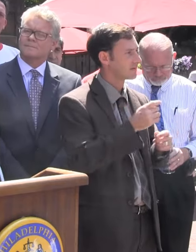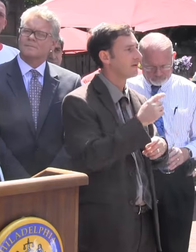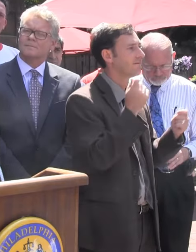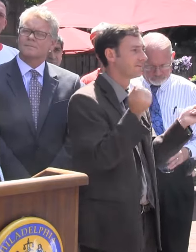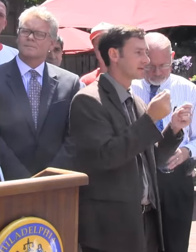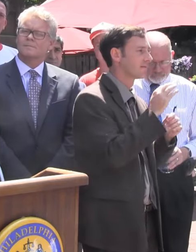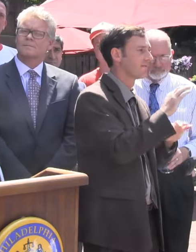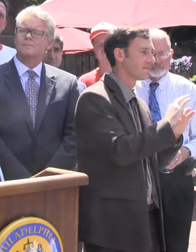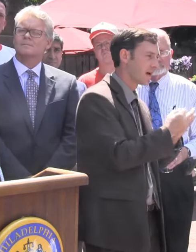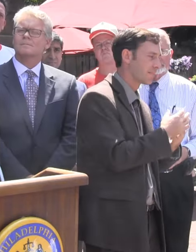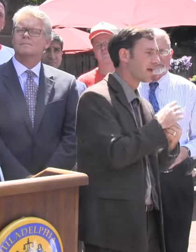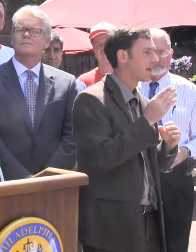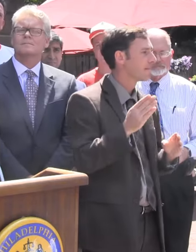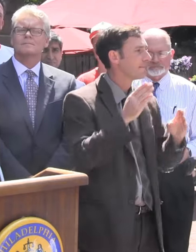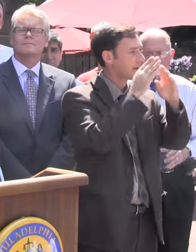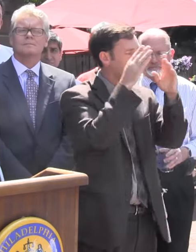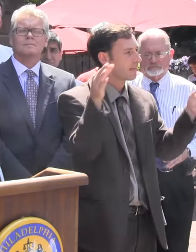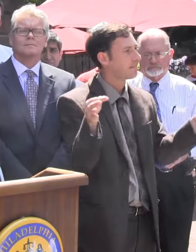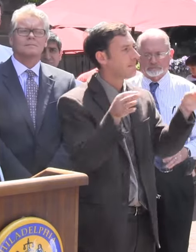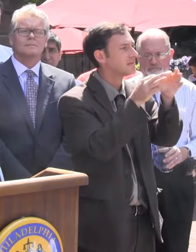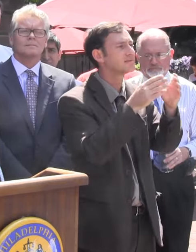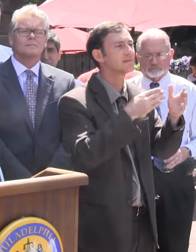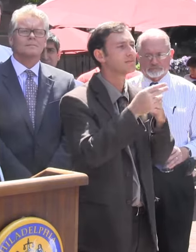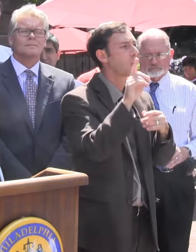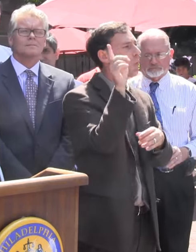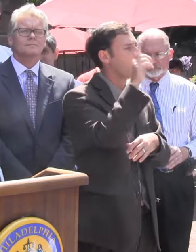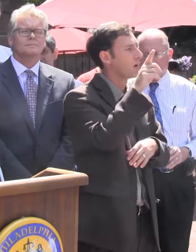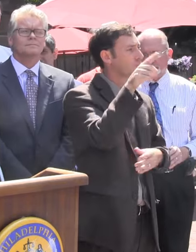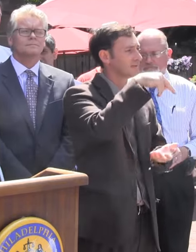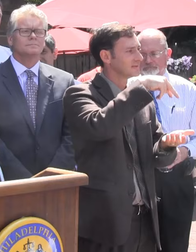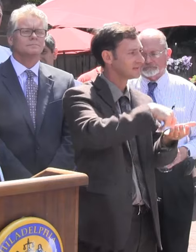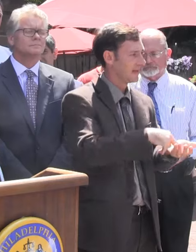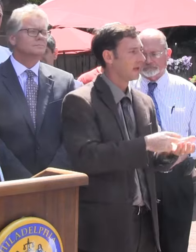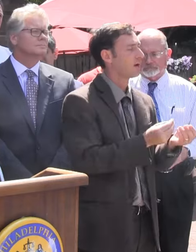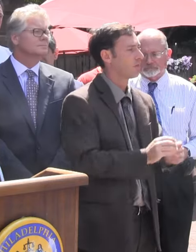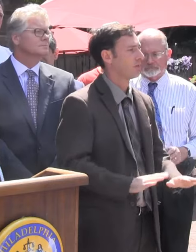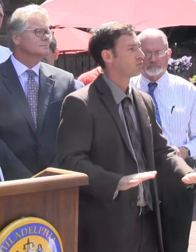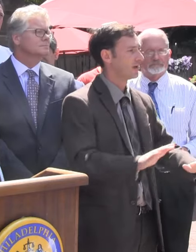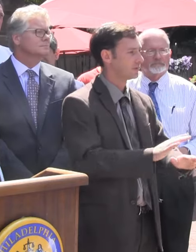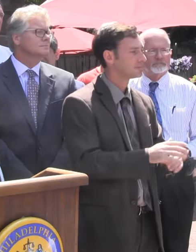the Papal mass. Doesn't matter where you're standing on the festival grounds. We're also